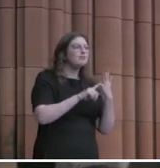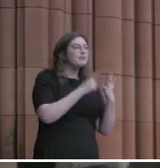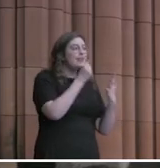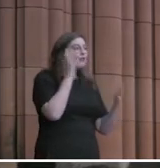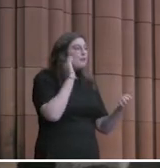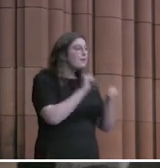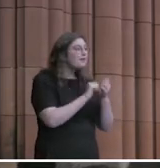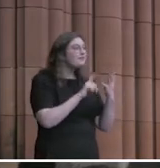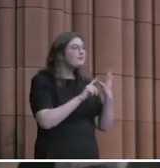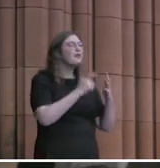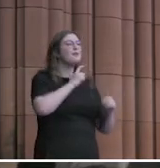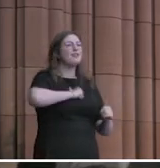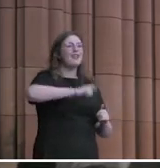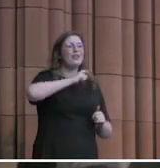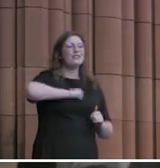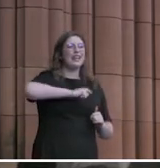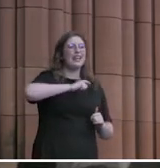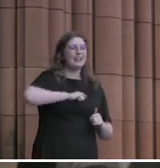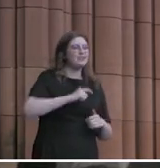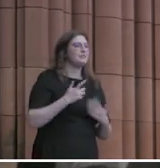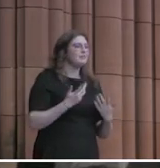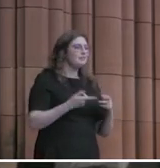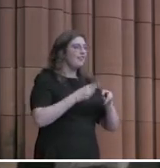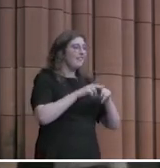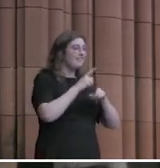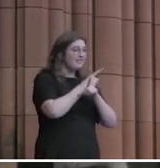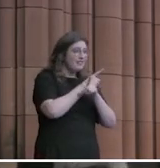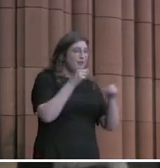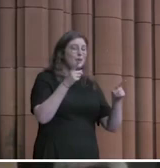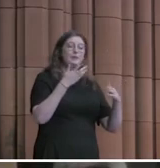Your personality, okay. If you put that much time into that,